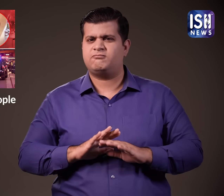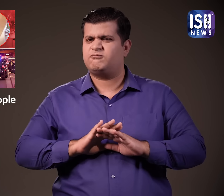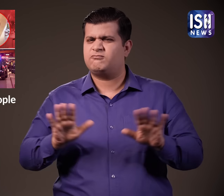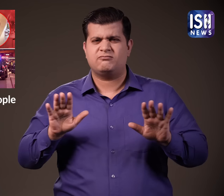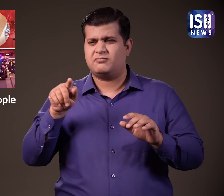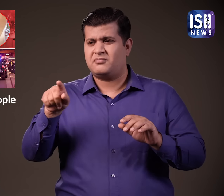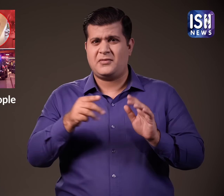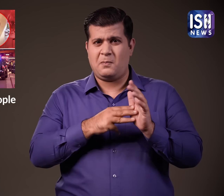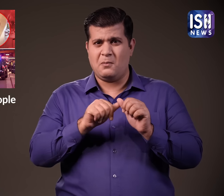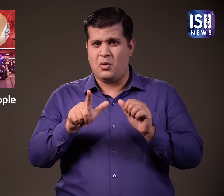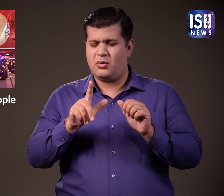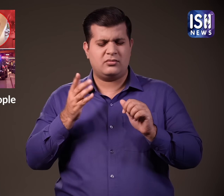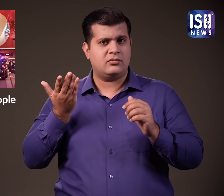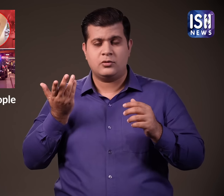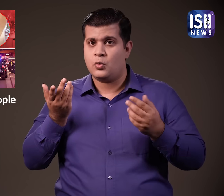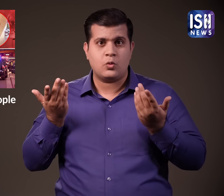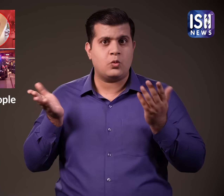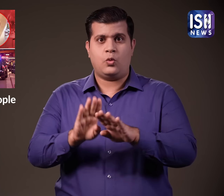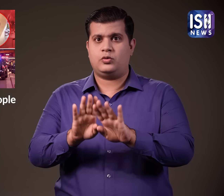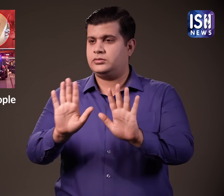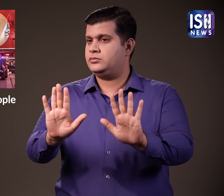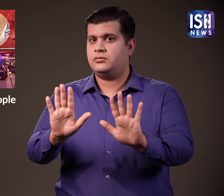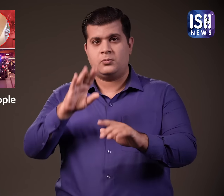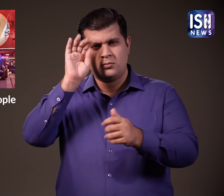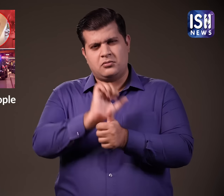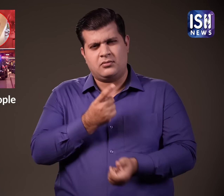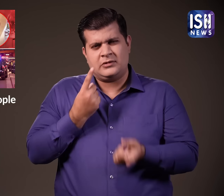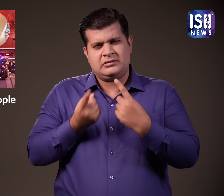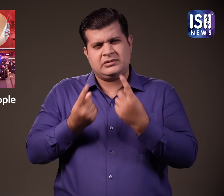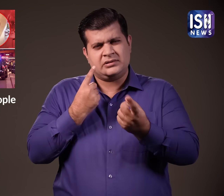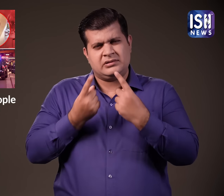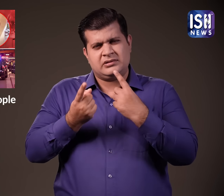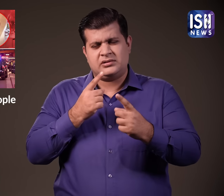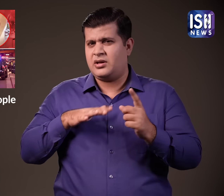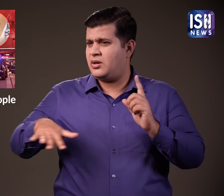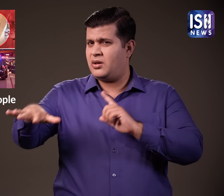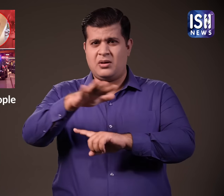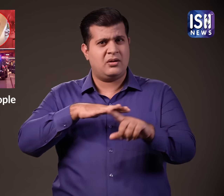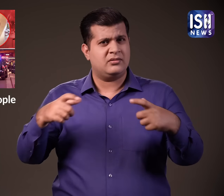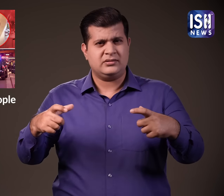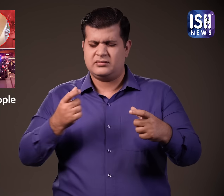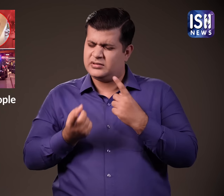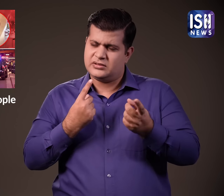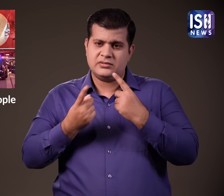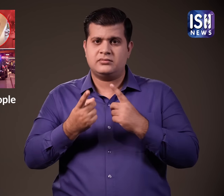They put the shopping center under lockdown until they complete the investigation.